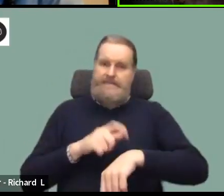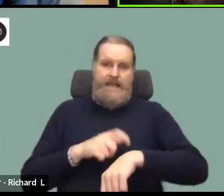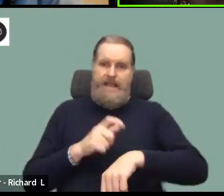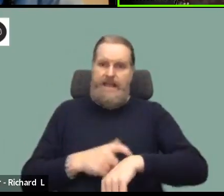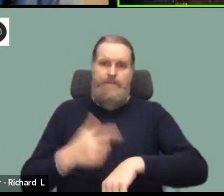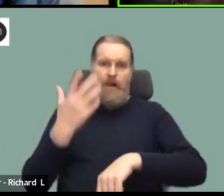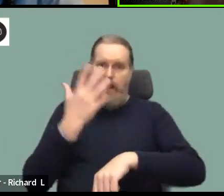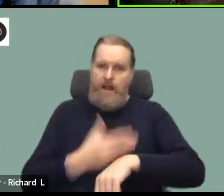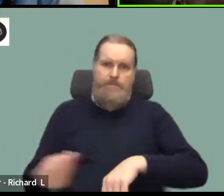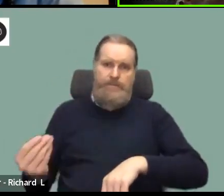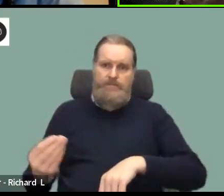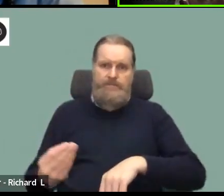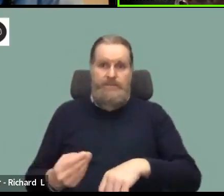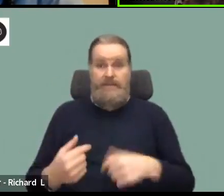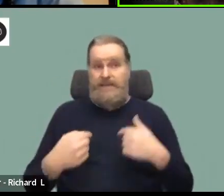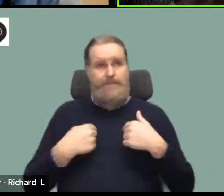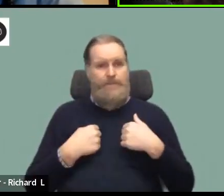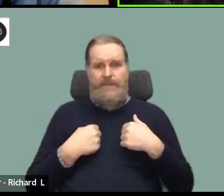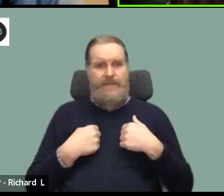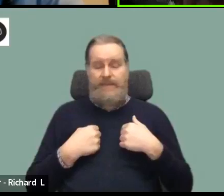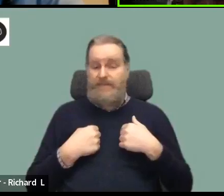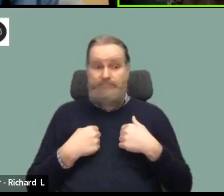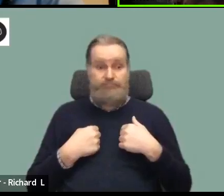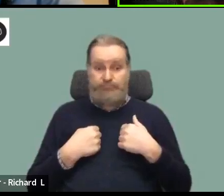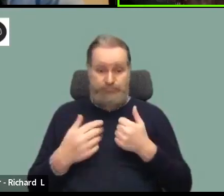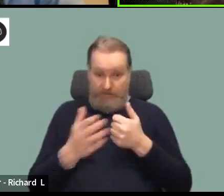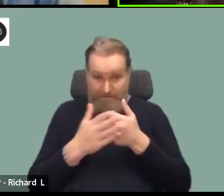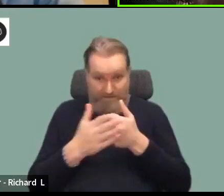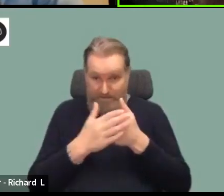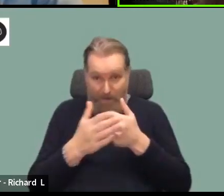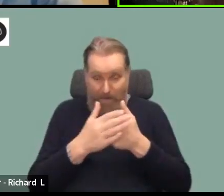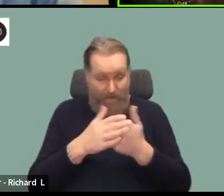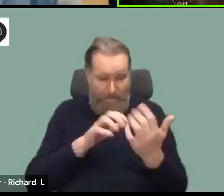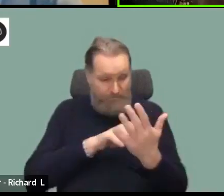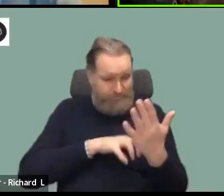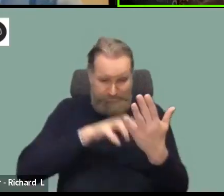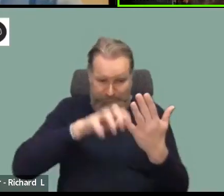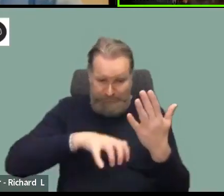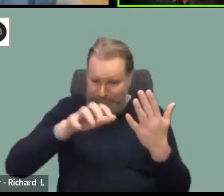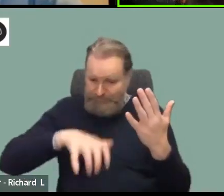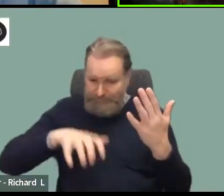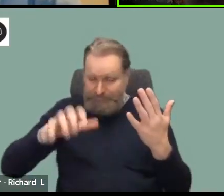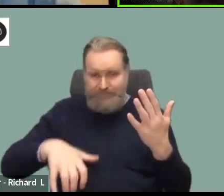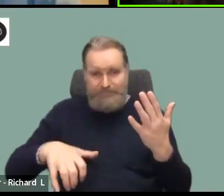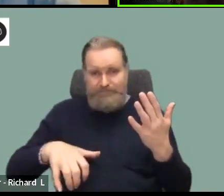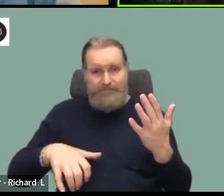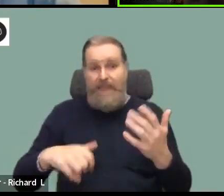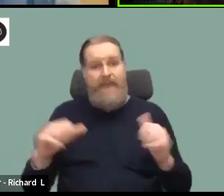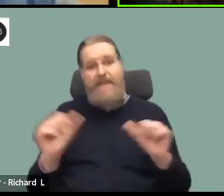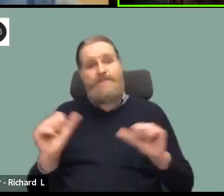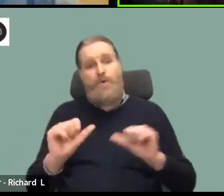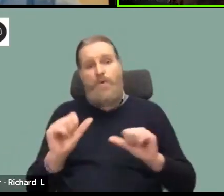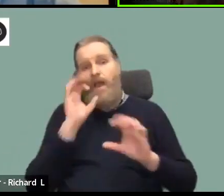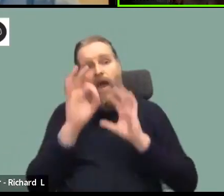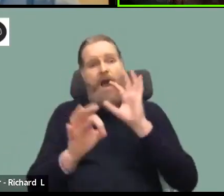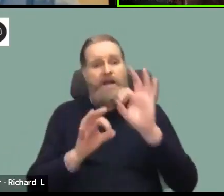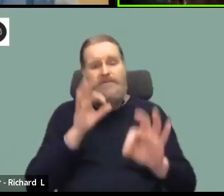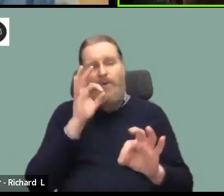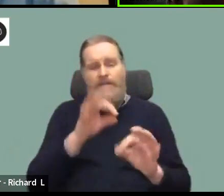And when And we are running out of time, and And we are running out of time, and I probably haven't even scratched the surface. of the new the number of questions there. ave come ave come in. So if we have ave come in. So if we haven't